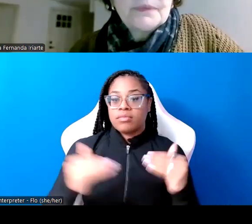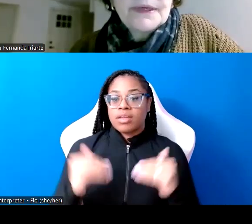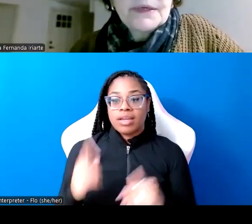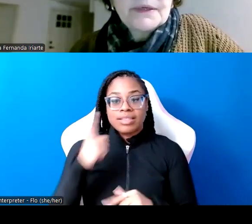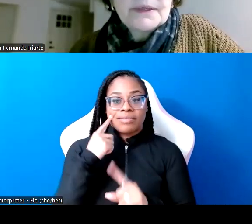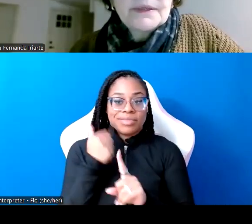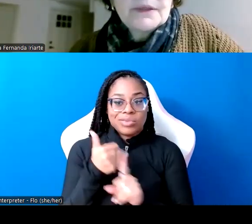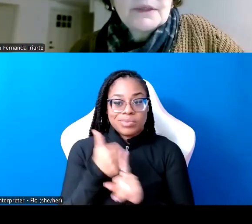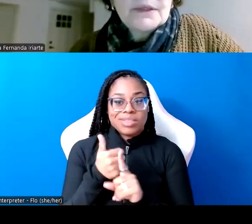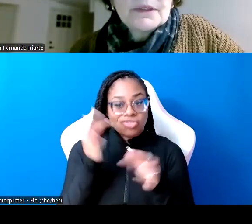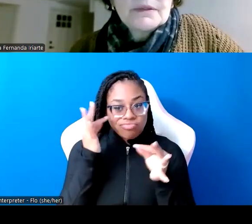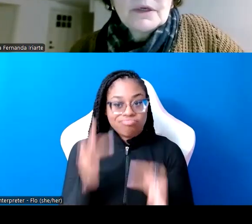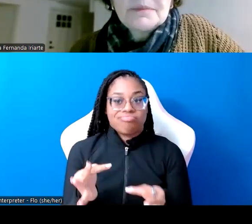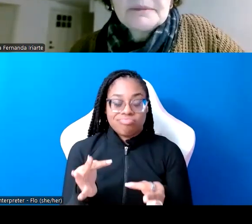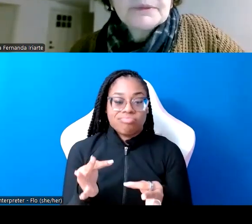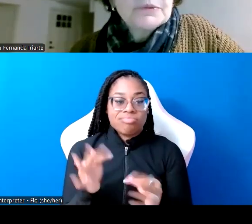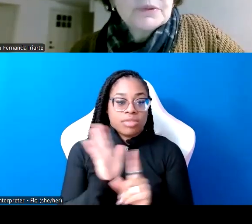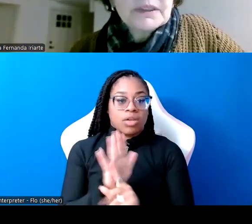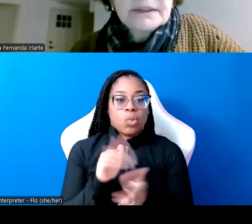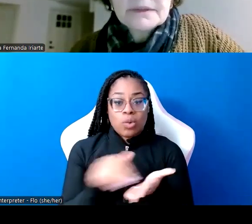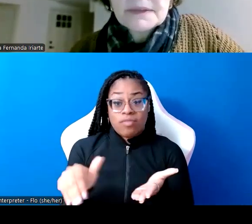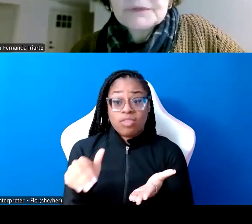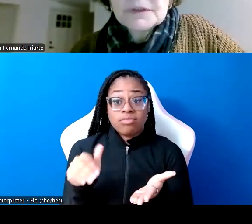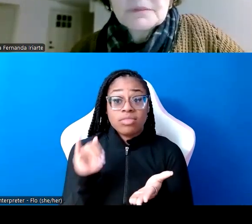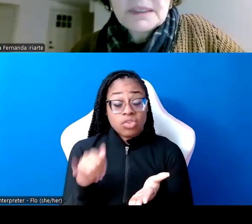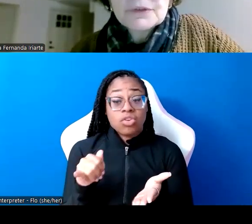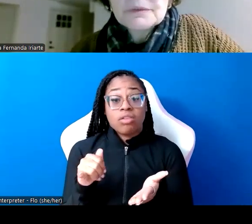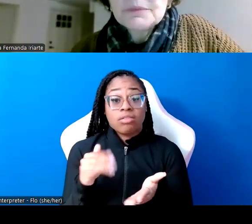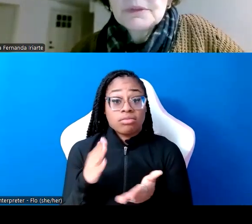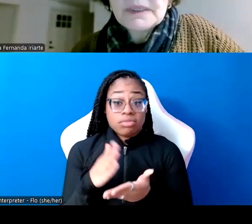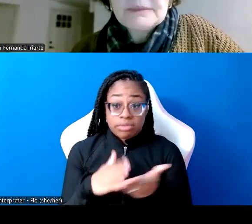There there are people who are in the self-determination program